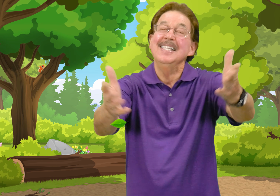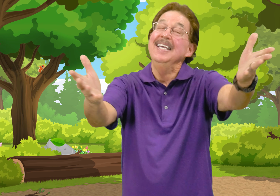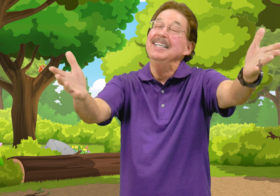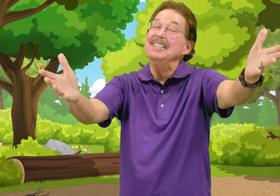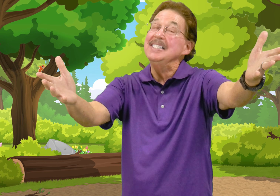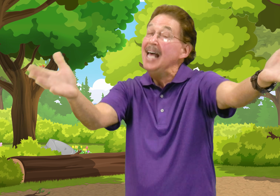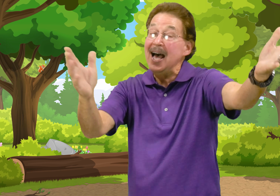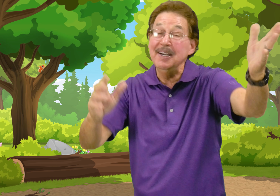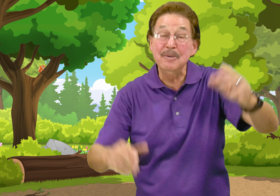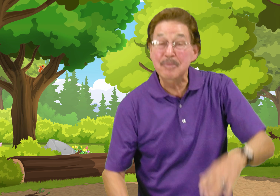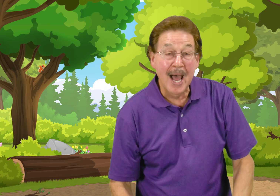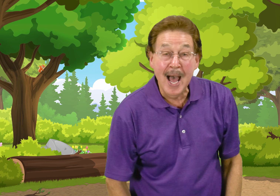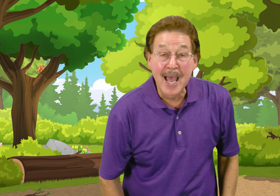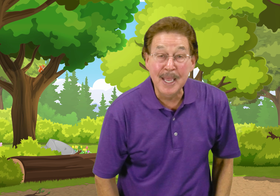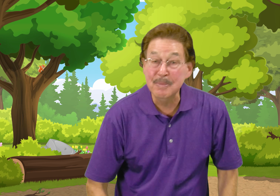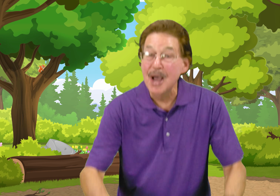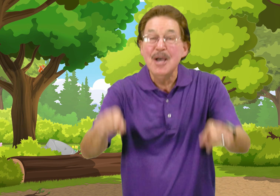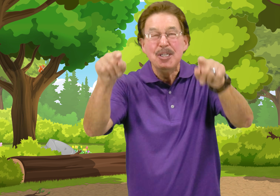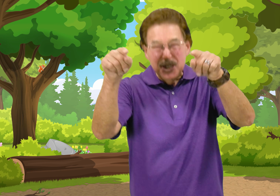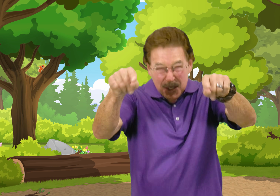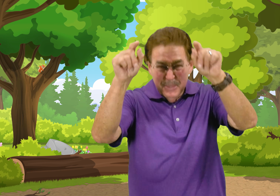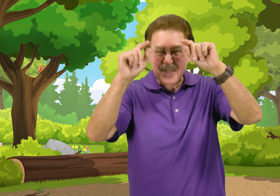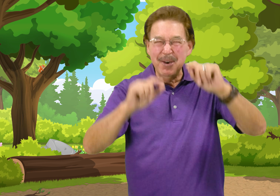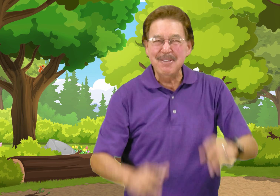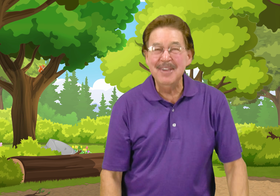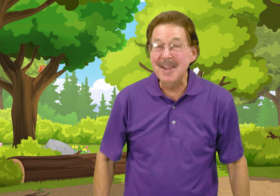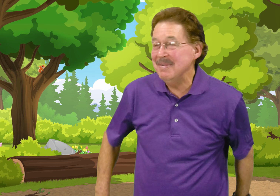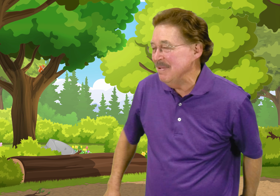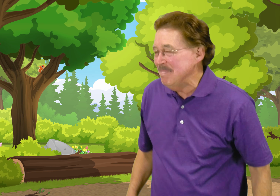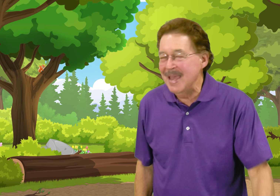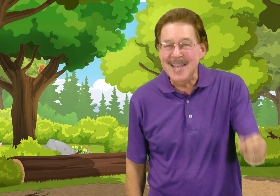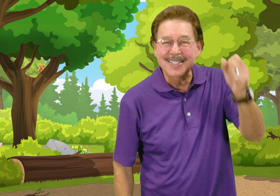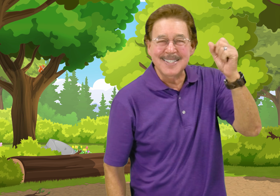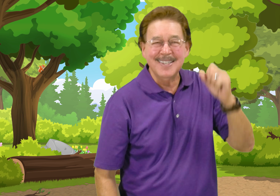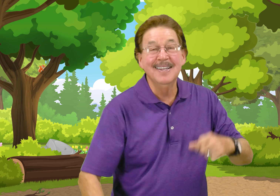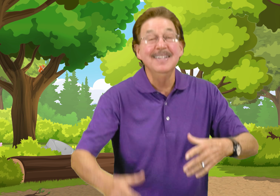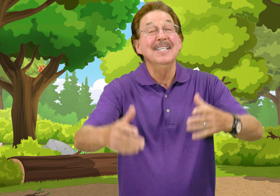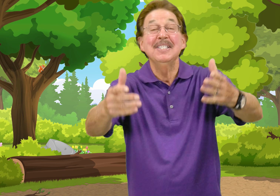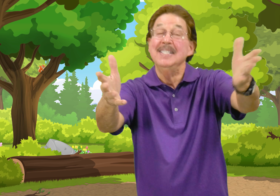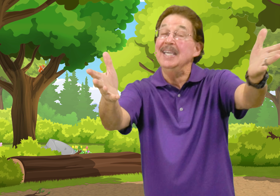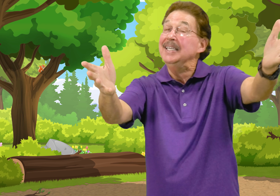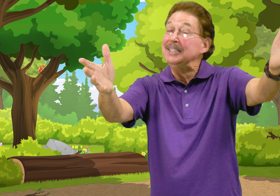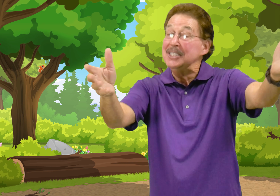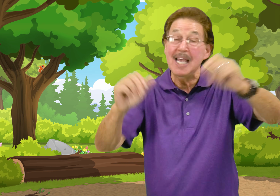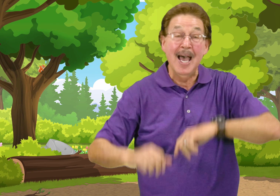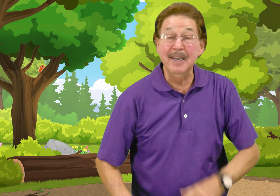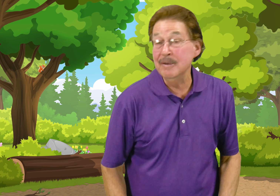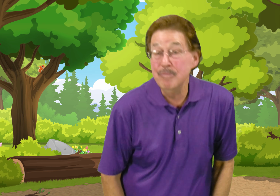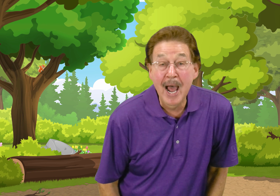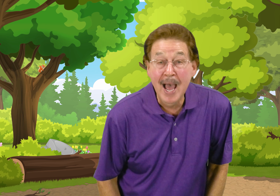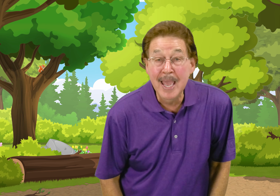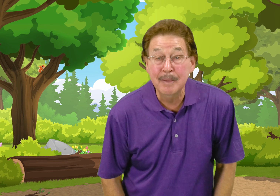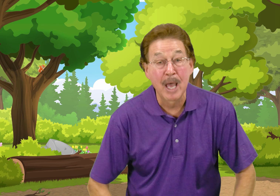Sing, Sign & Rhyme Do your very best Sing, Sign & Rhyme